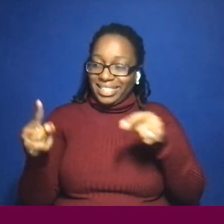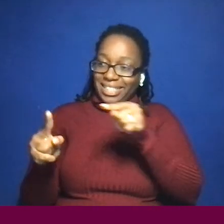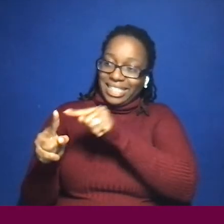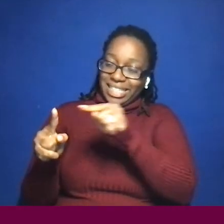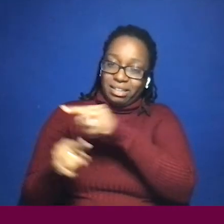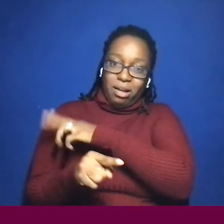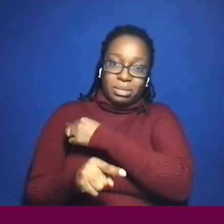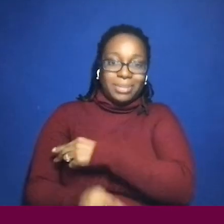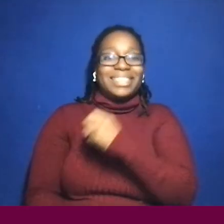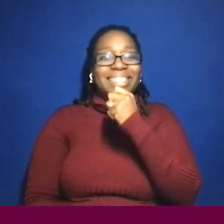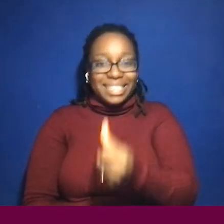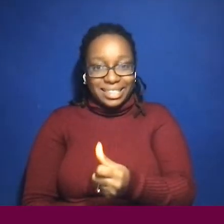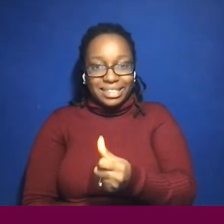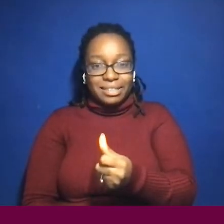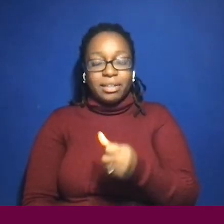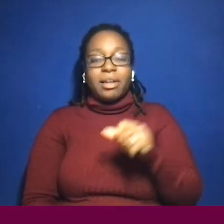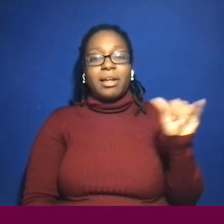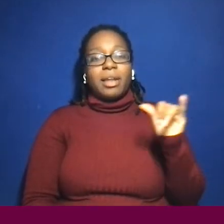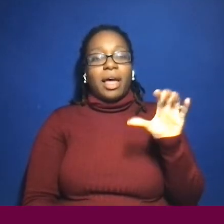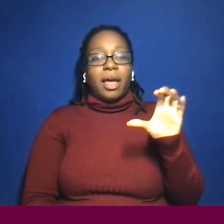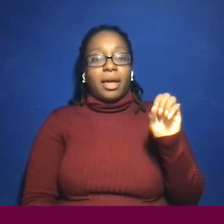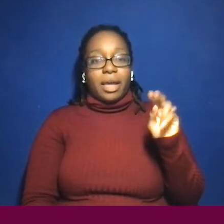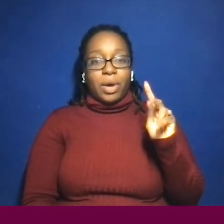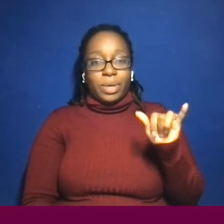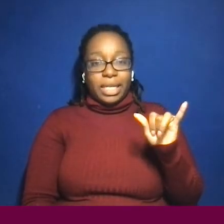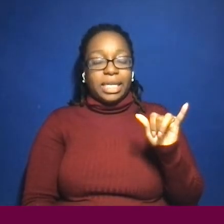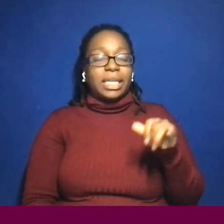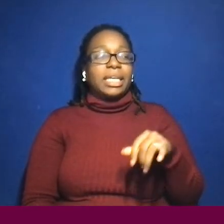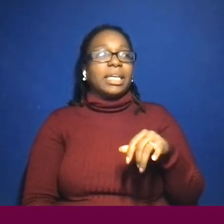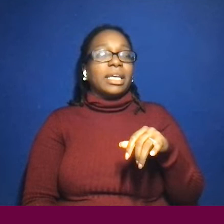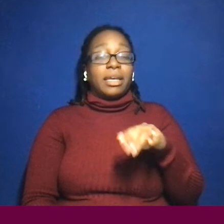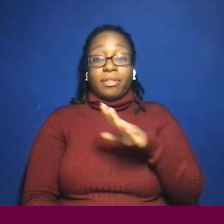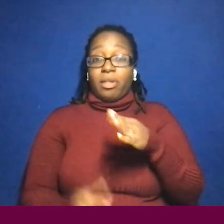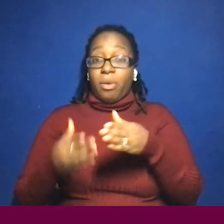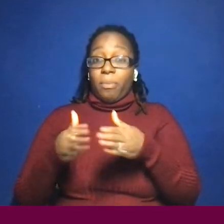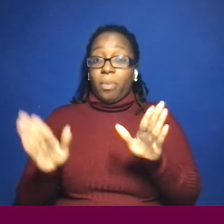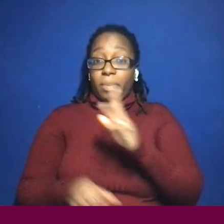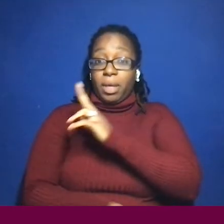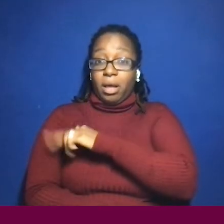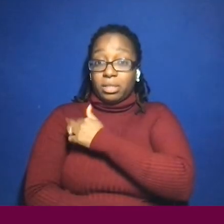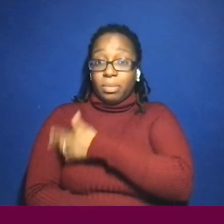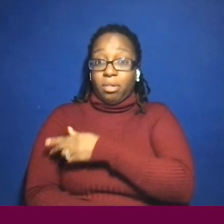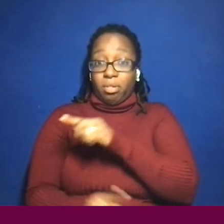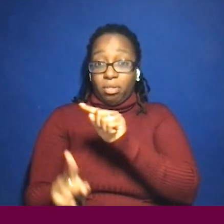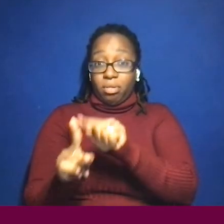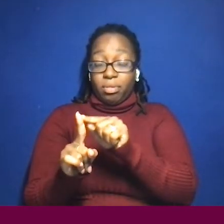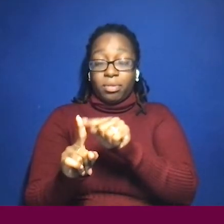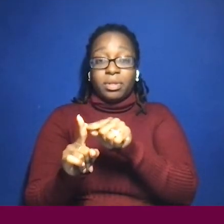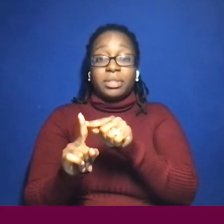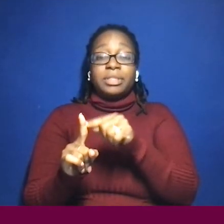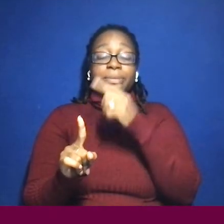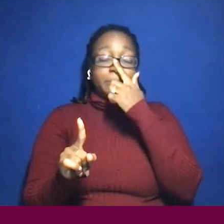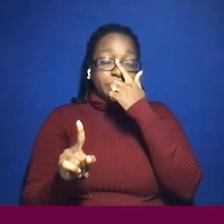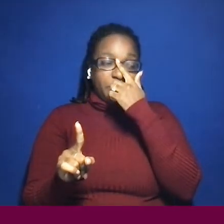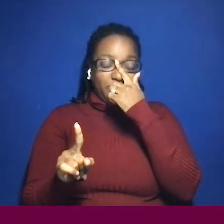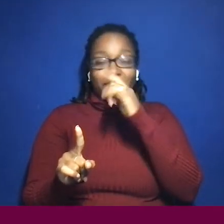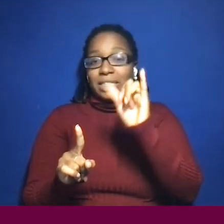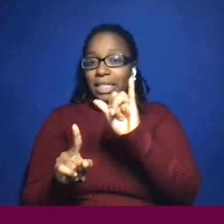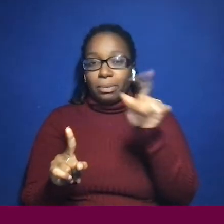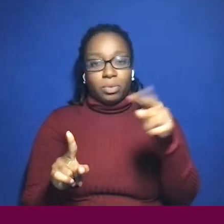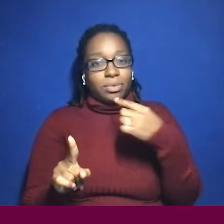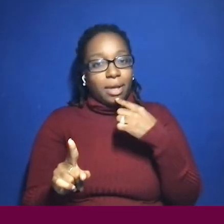for example, the public hospital where they were always similar to, like you said, the resilience